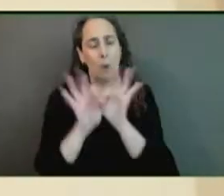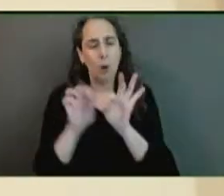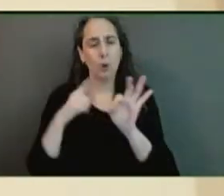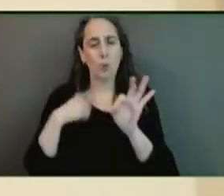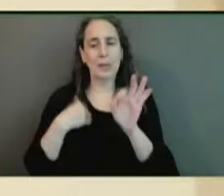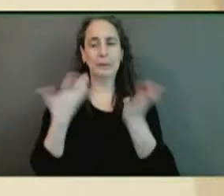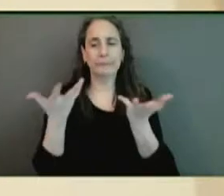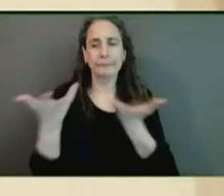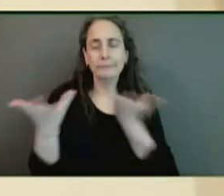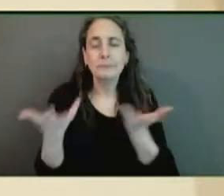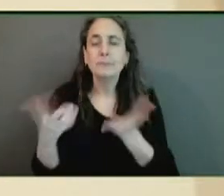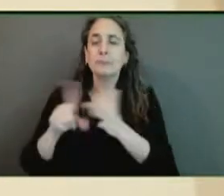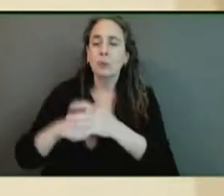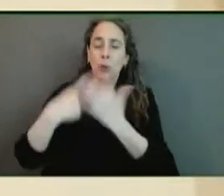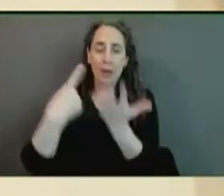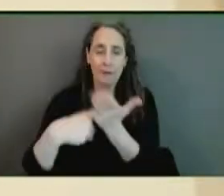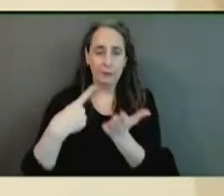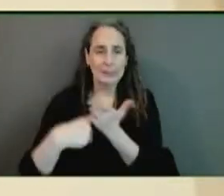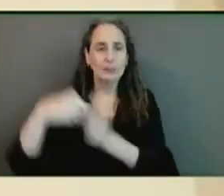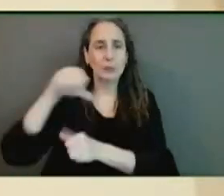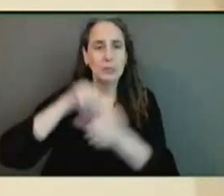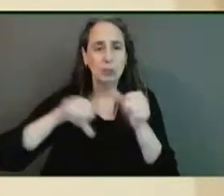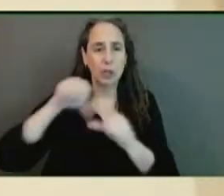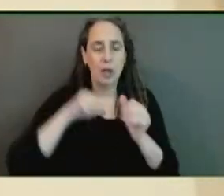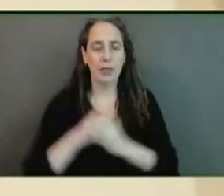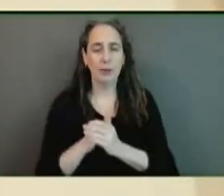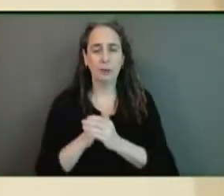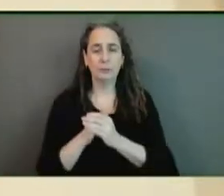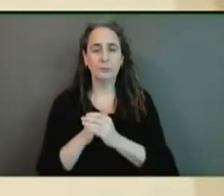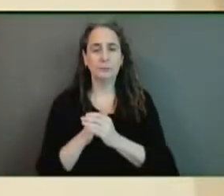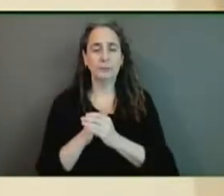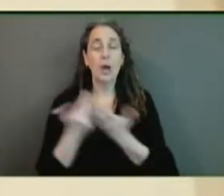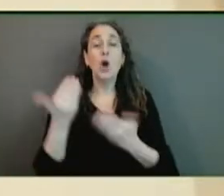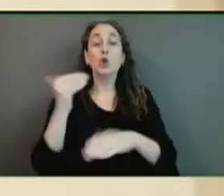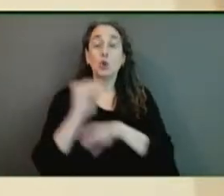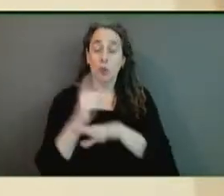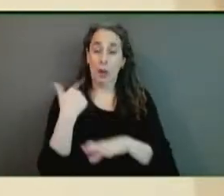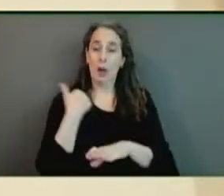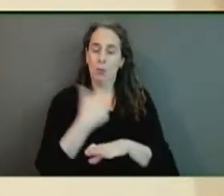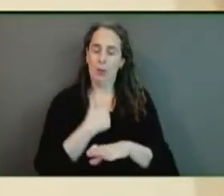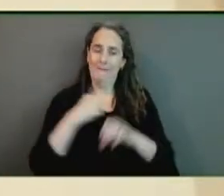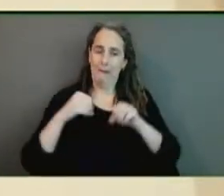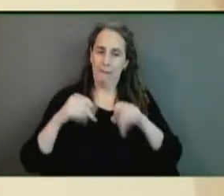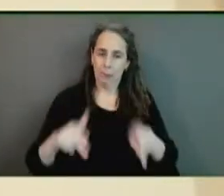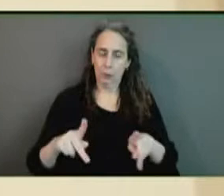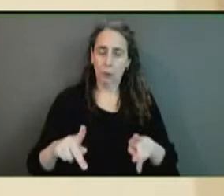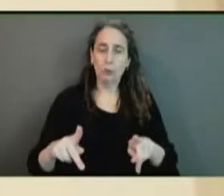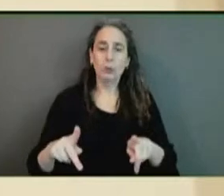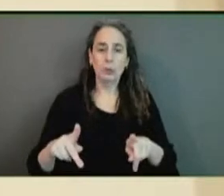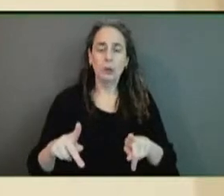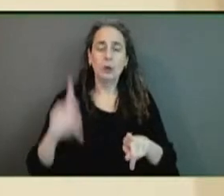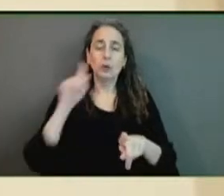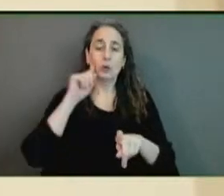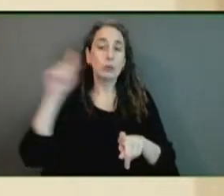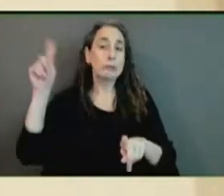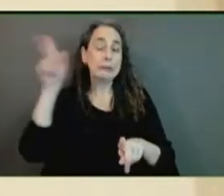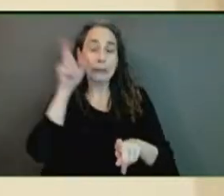imperative that we continue to engage in conversation with each